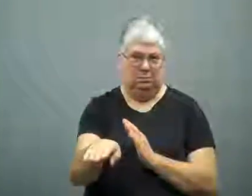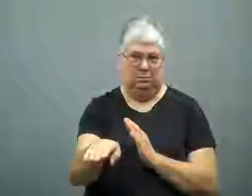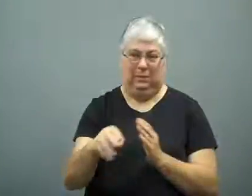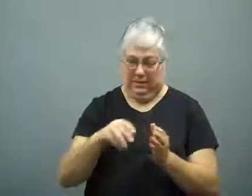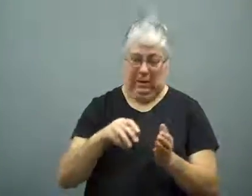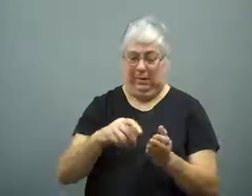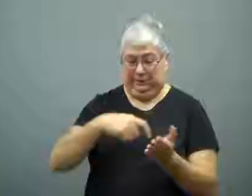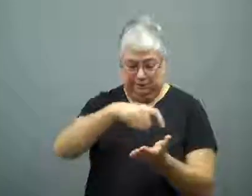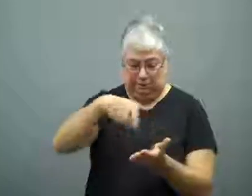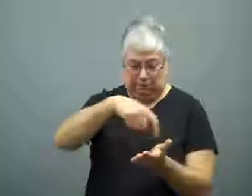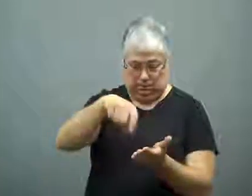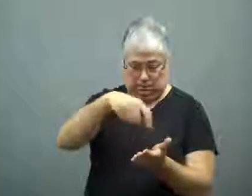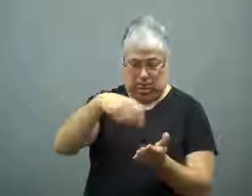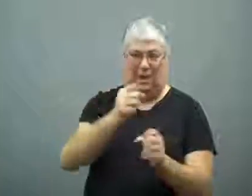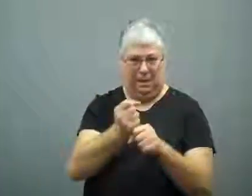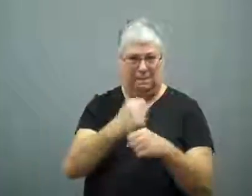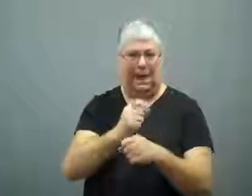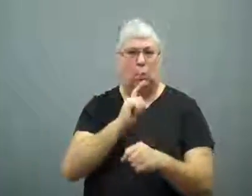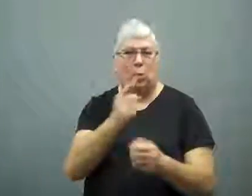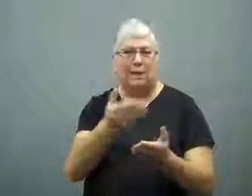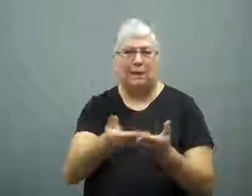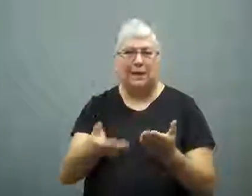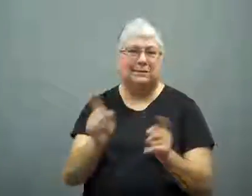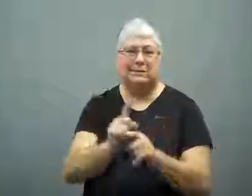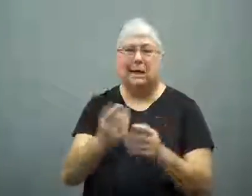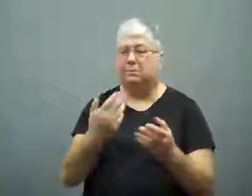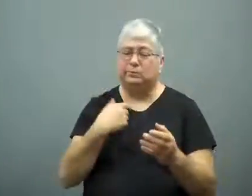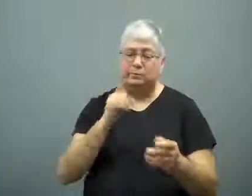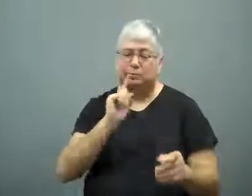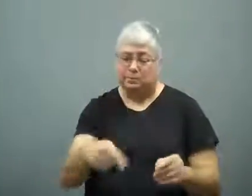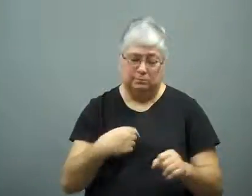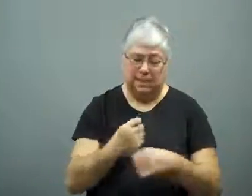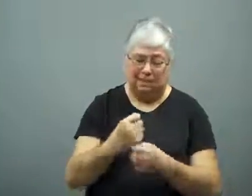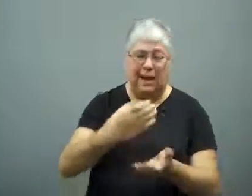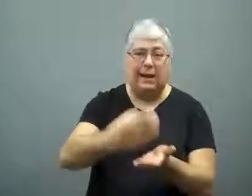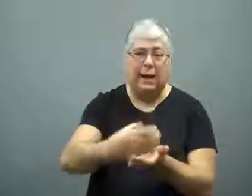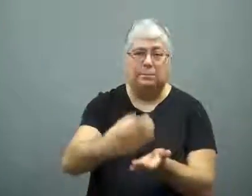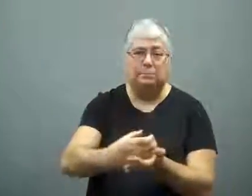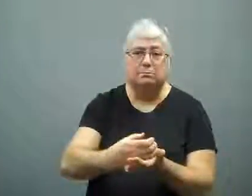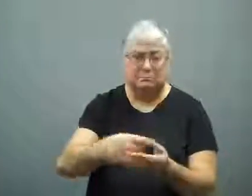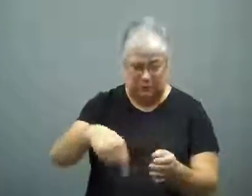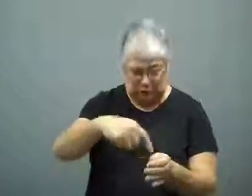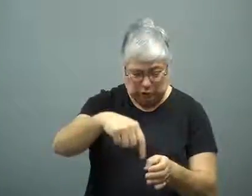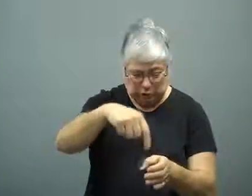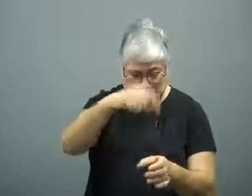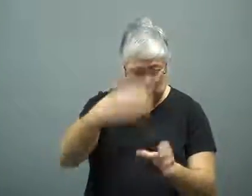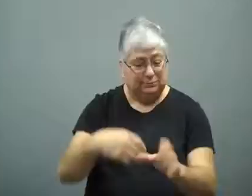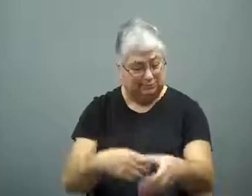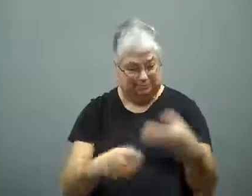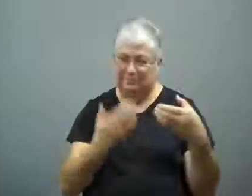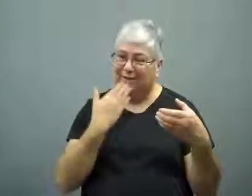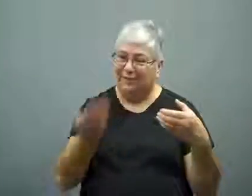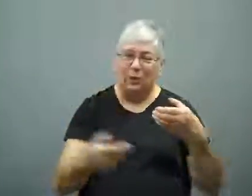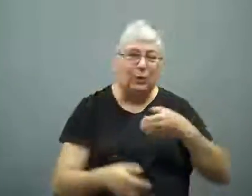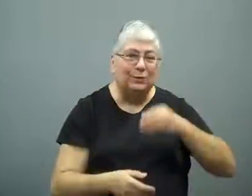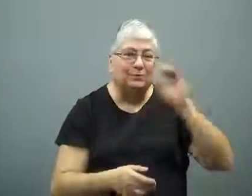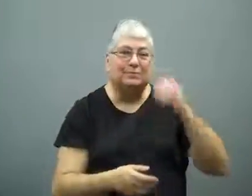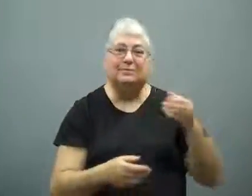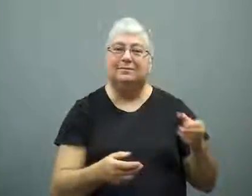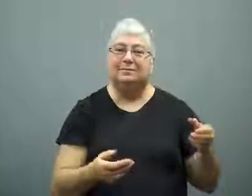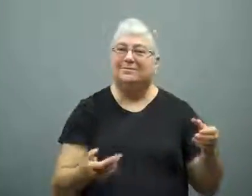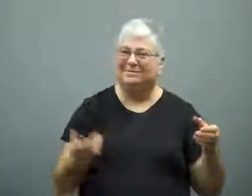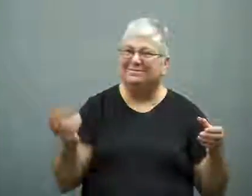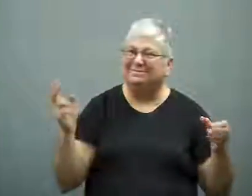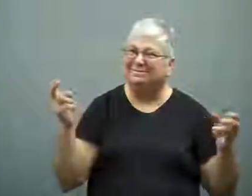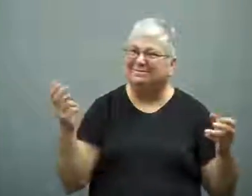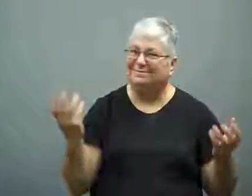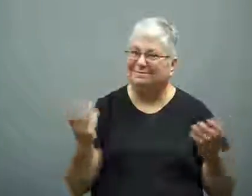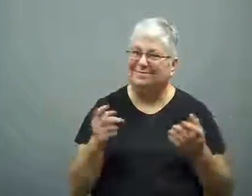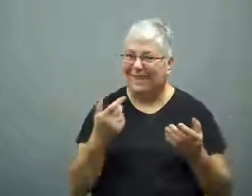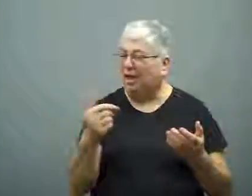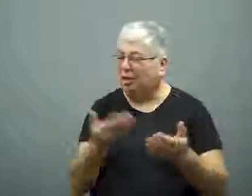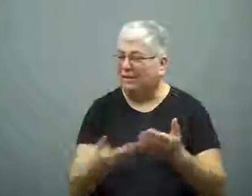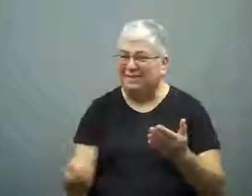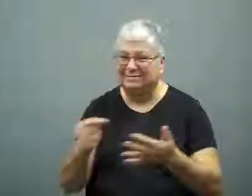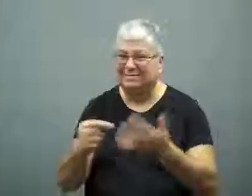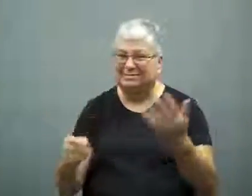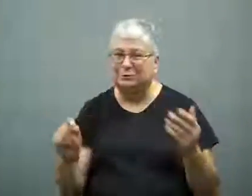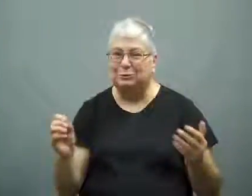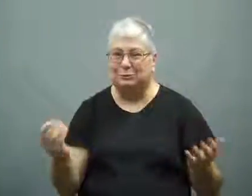It can actually make objects such as a cup, on command, or some other thing.